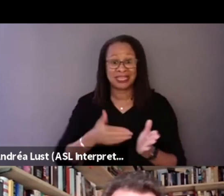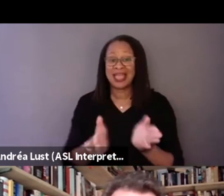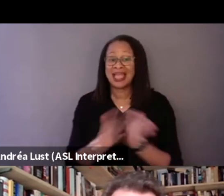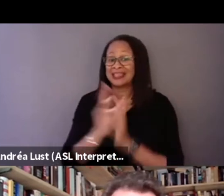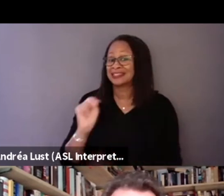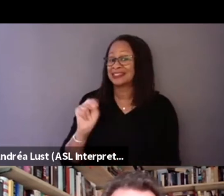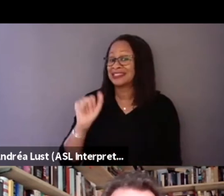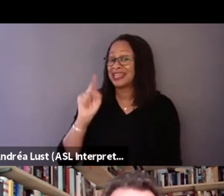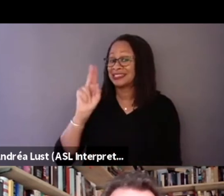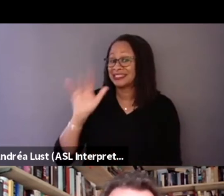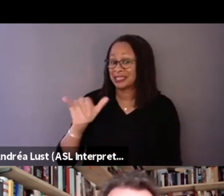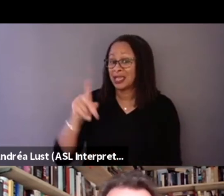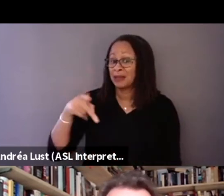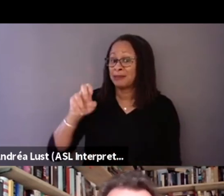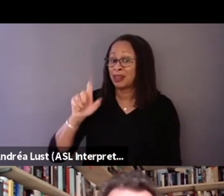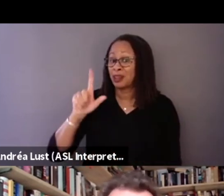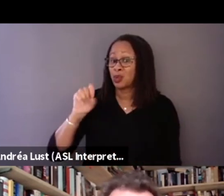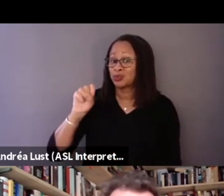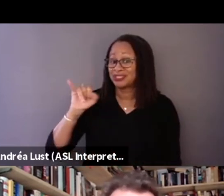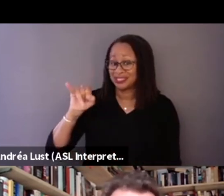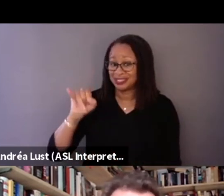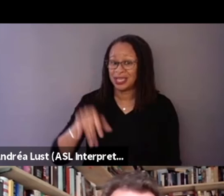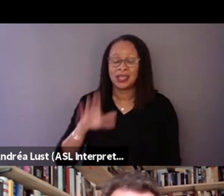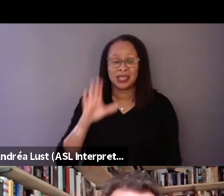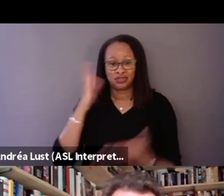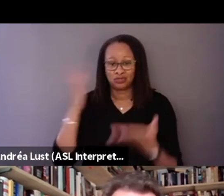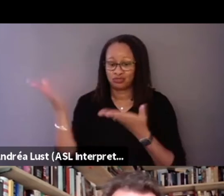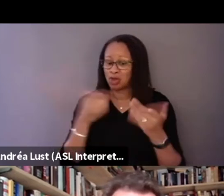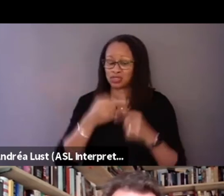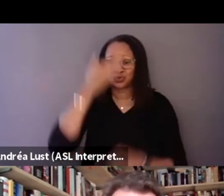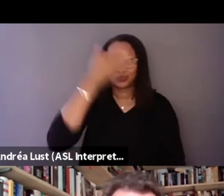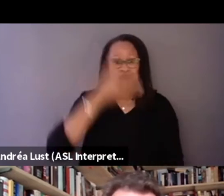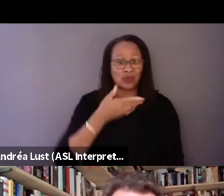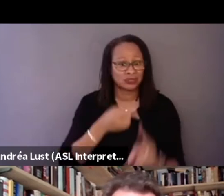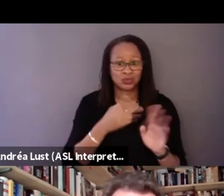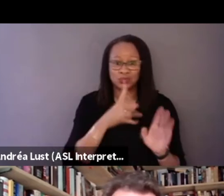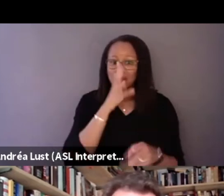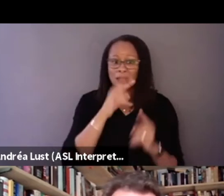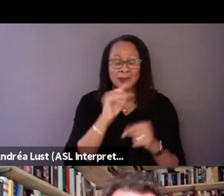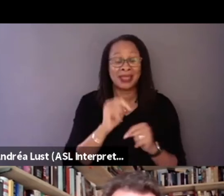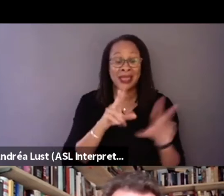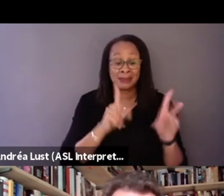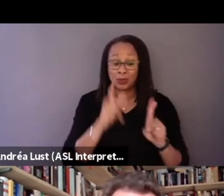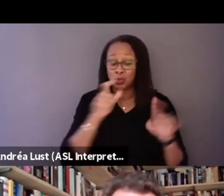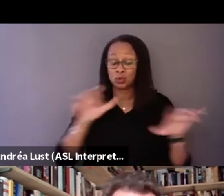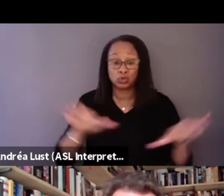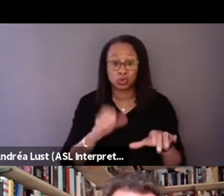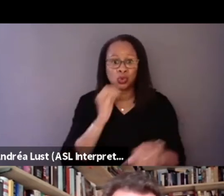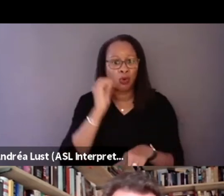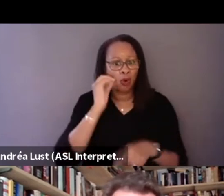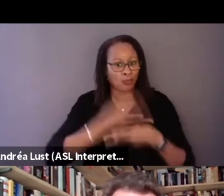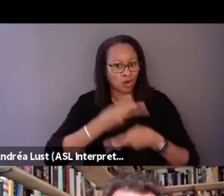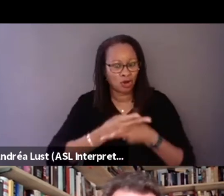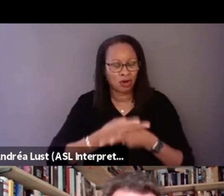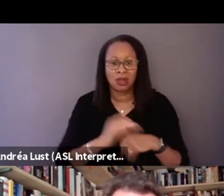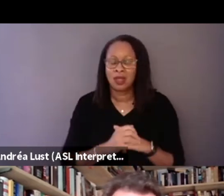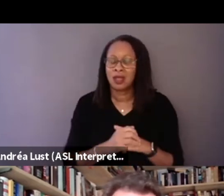I mean, he has brought it to the forefront and the people who do home care are by and large women of color.